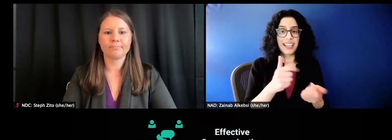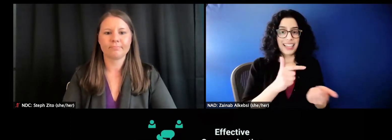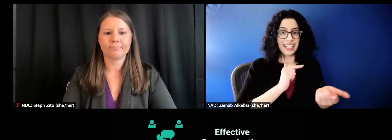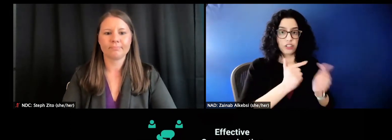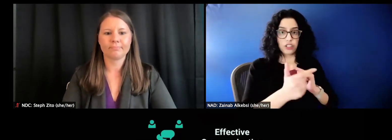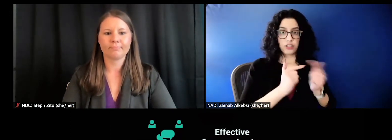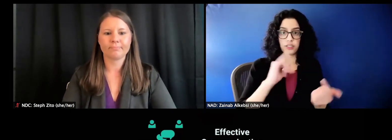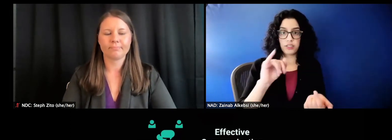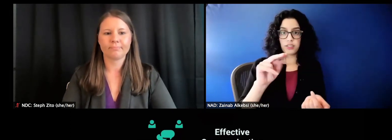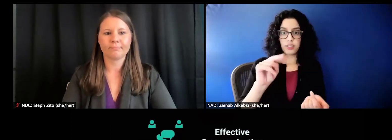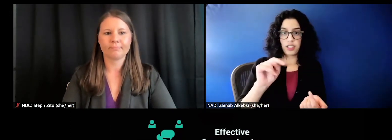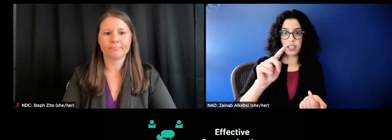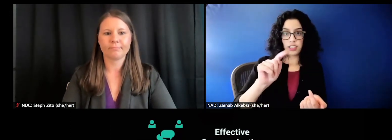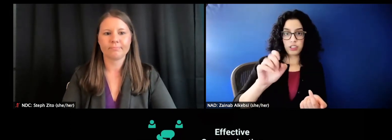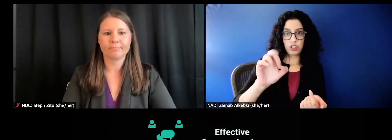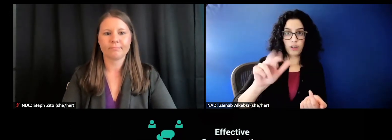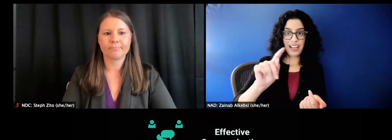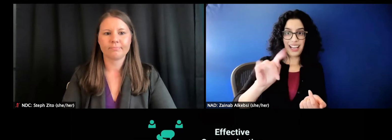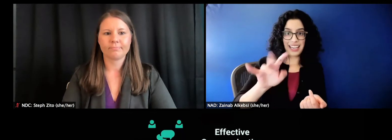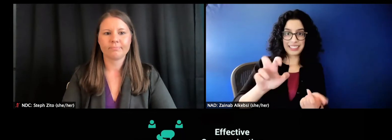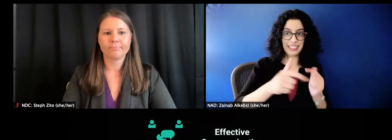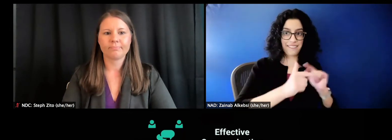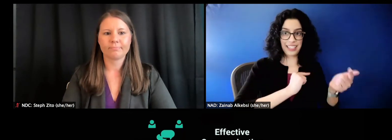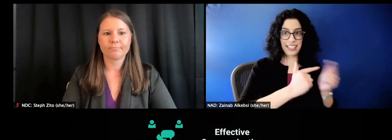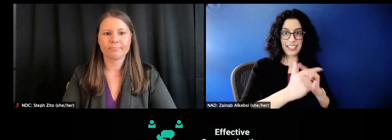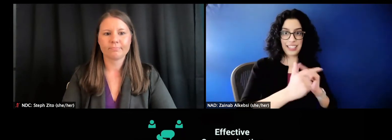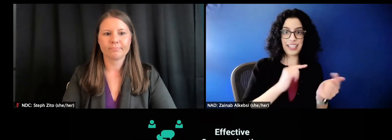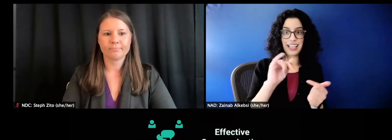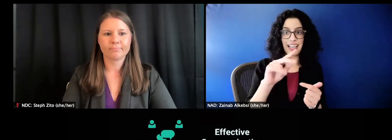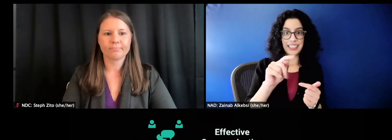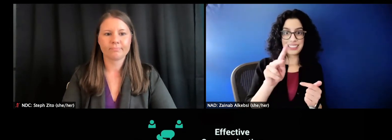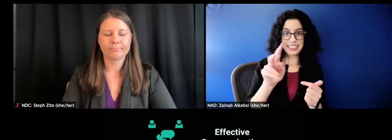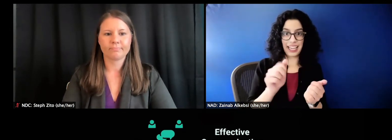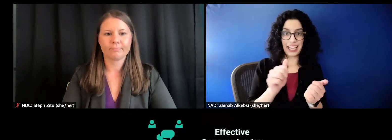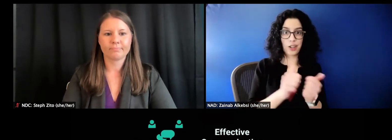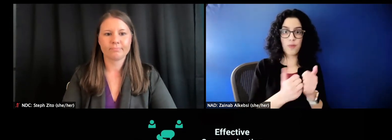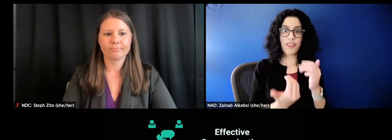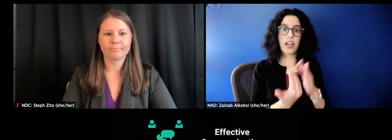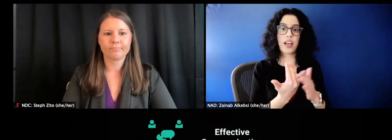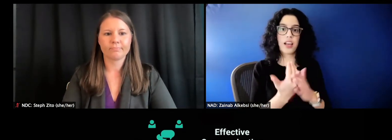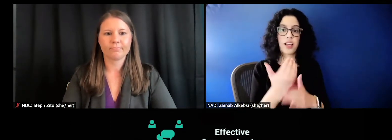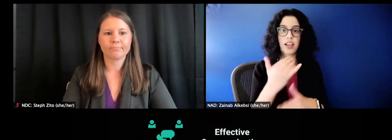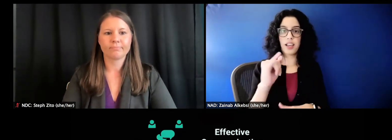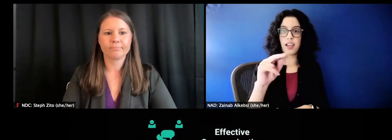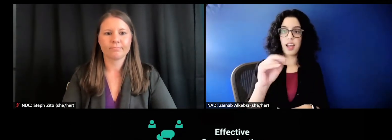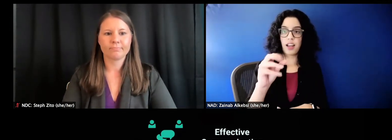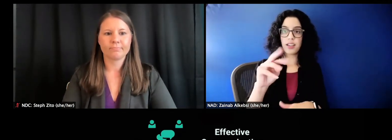An interactive intake, with an incoming deaf student